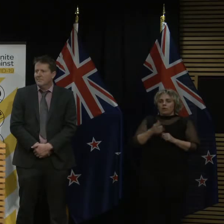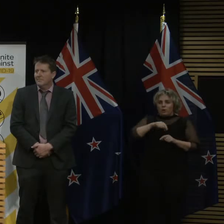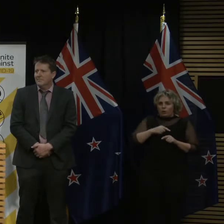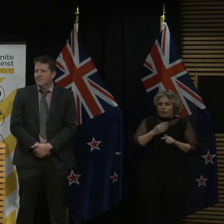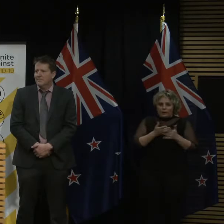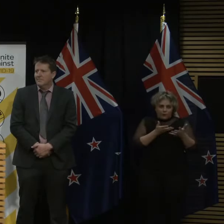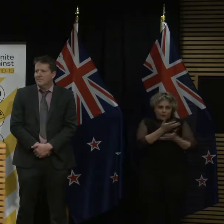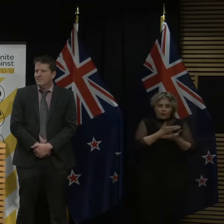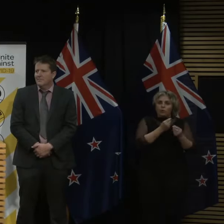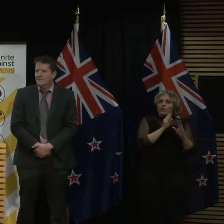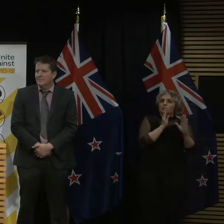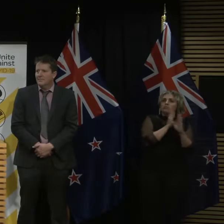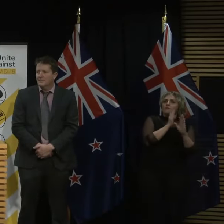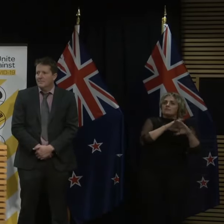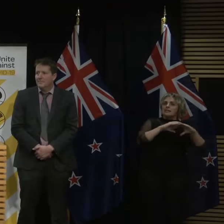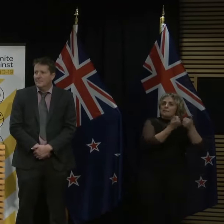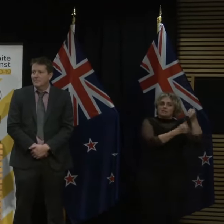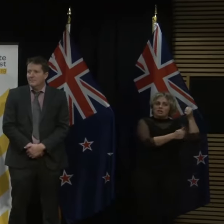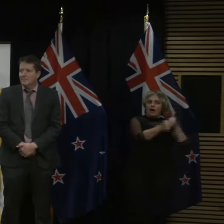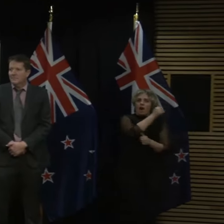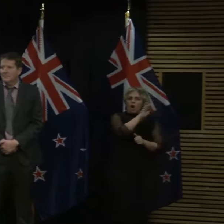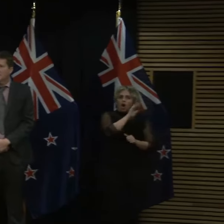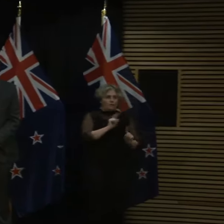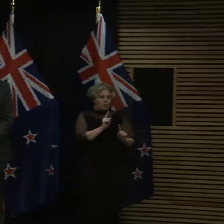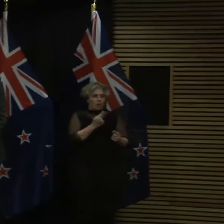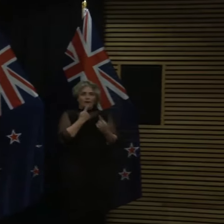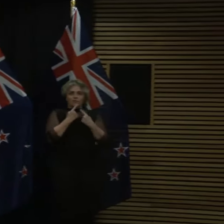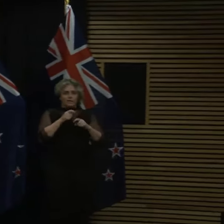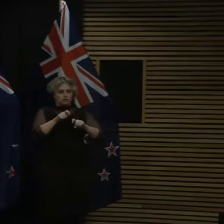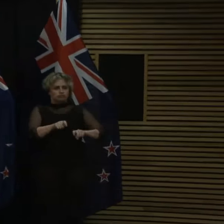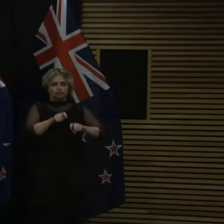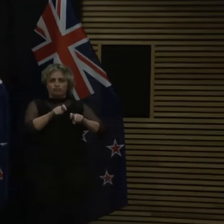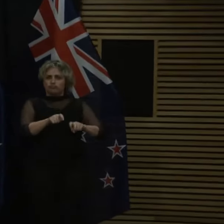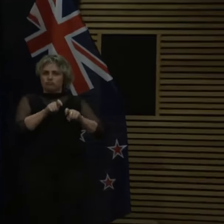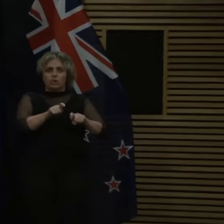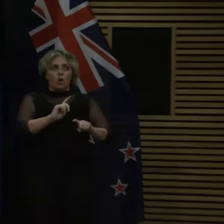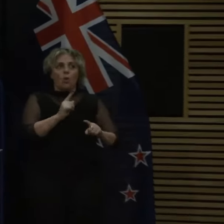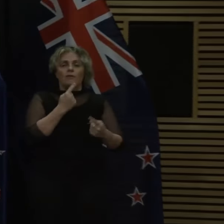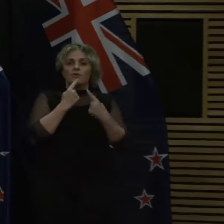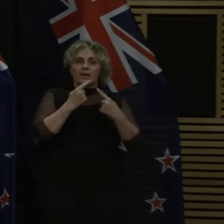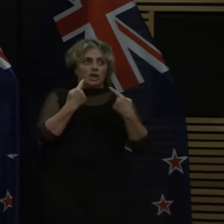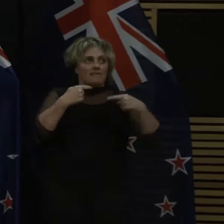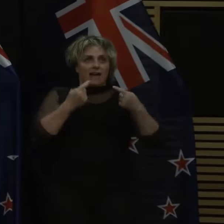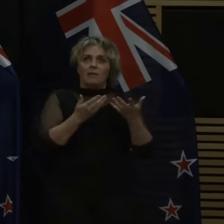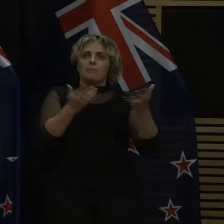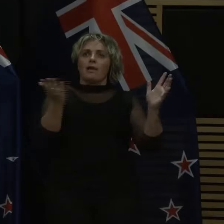give that they will be secure?? I will answer that one.